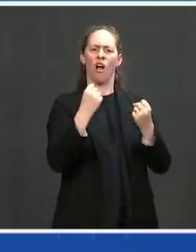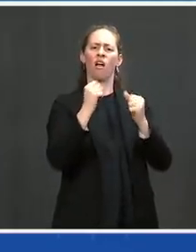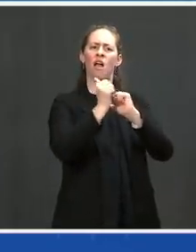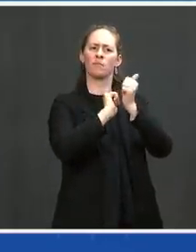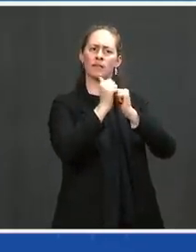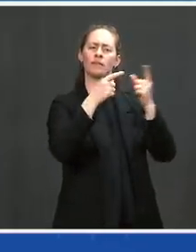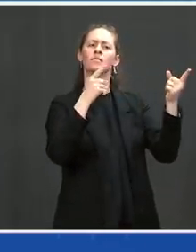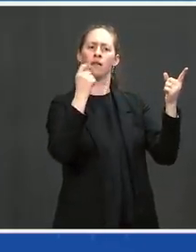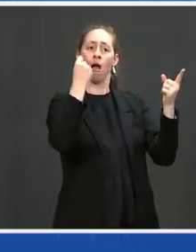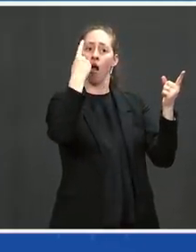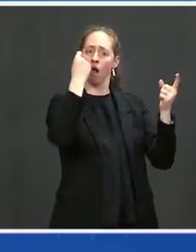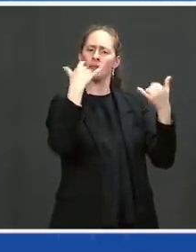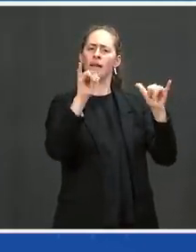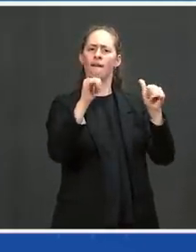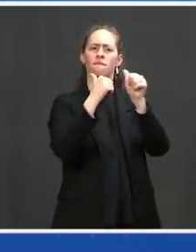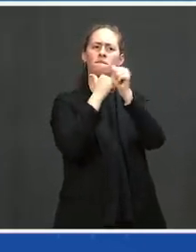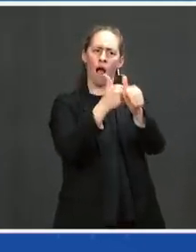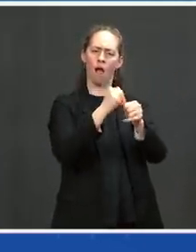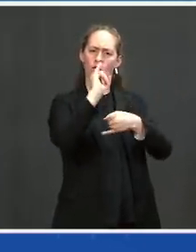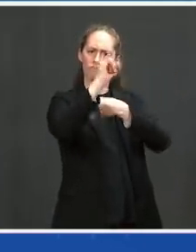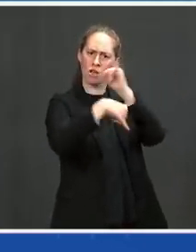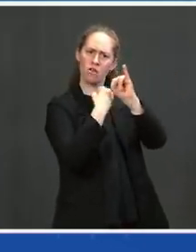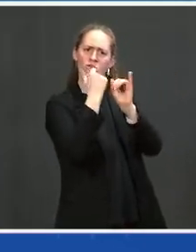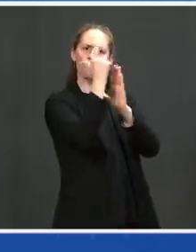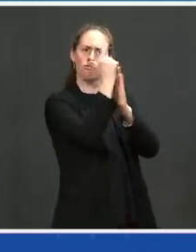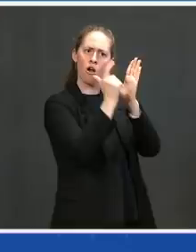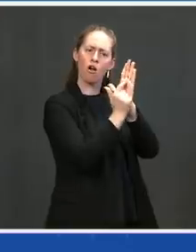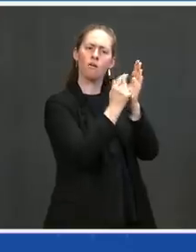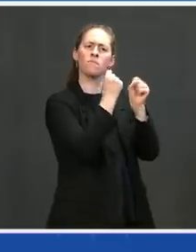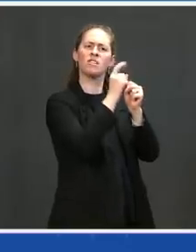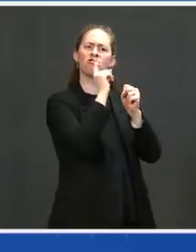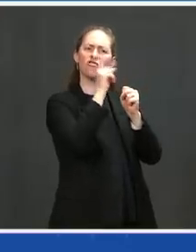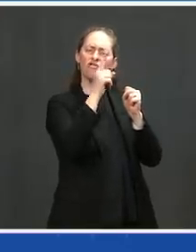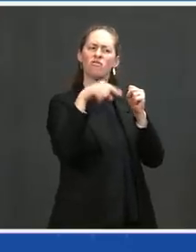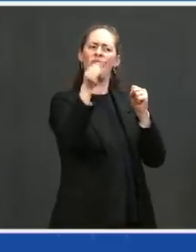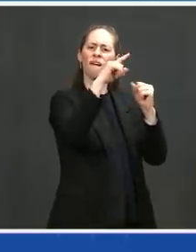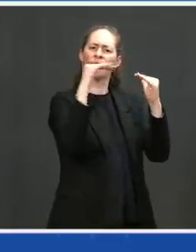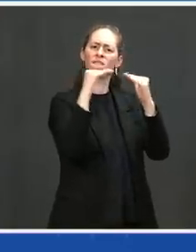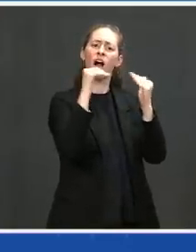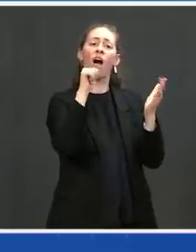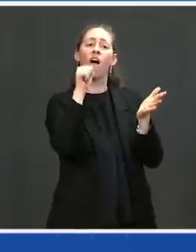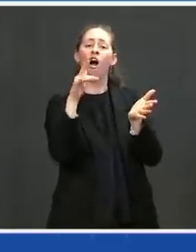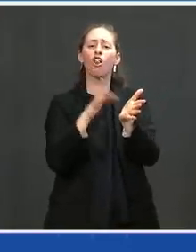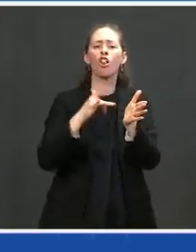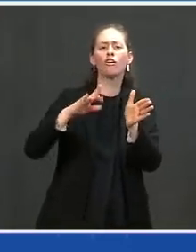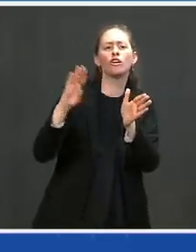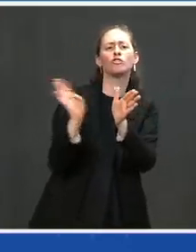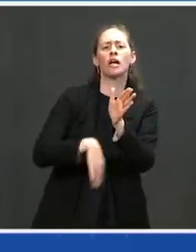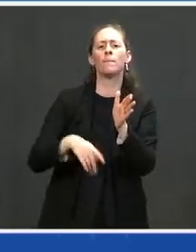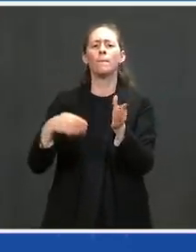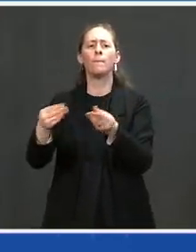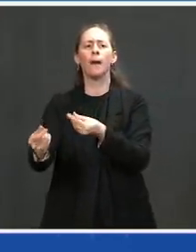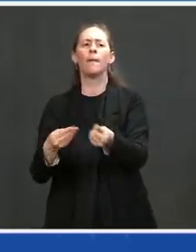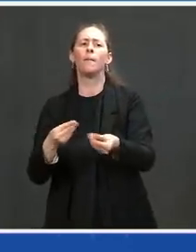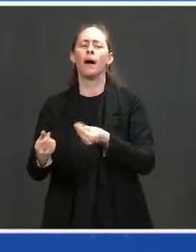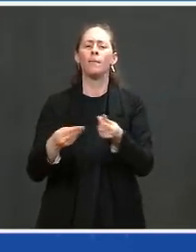fair competition, fair practices, fair trade. Thirdly, in order to compete effectively,